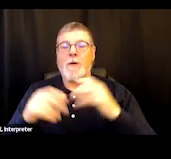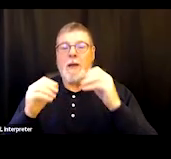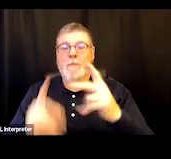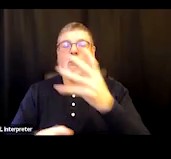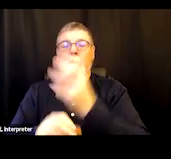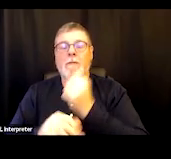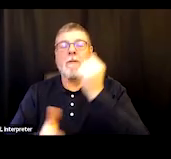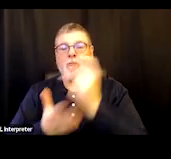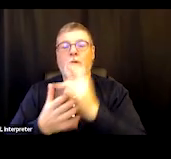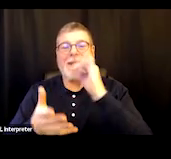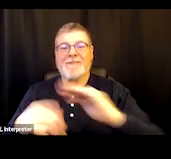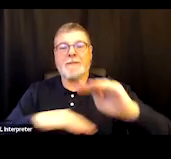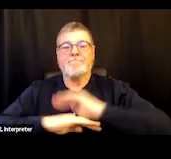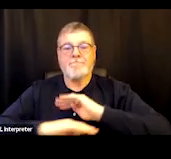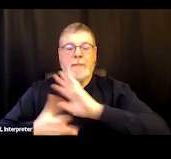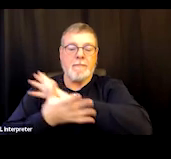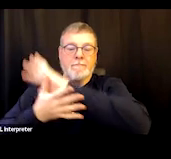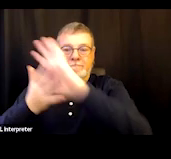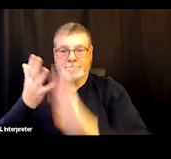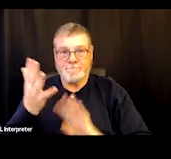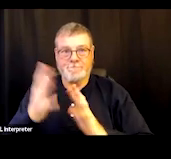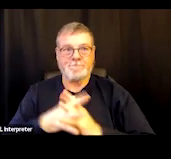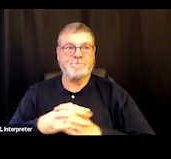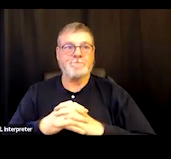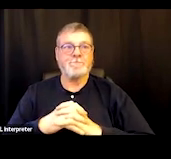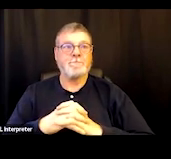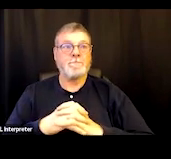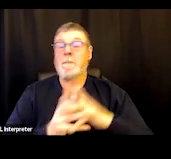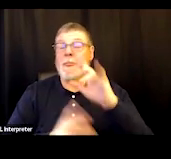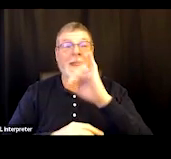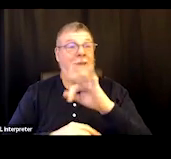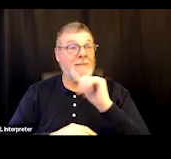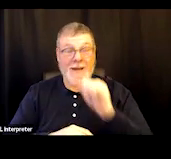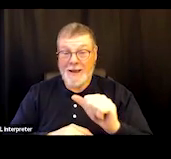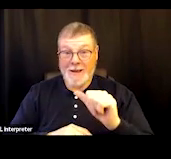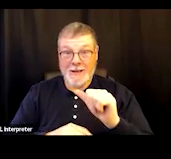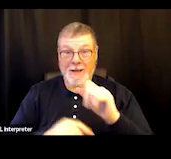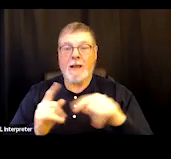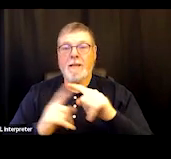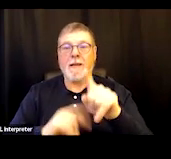if all of those things are met. And if they're not, then Social Security uses two other steps